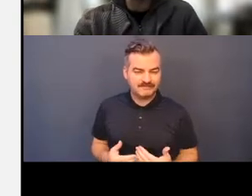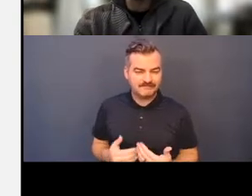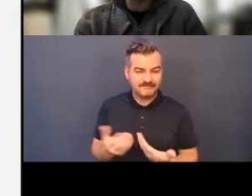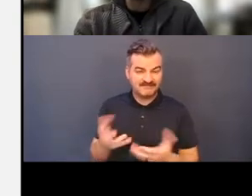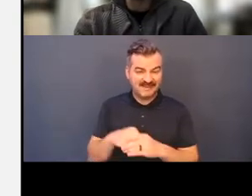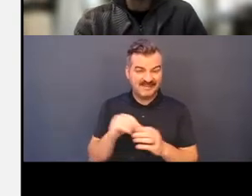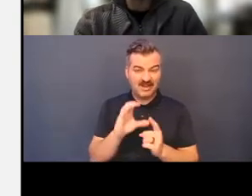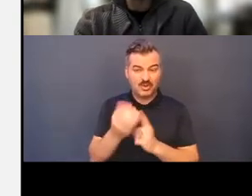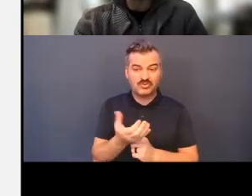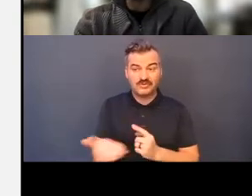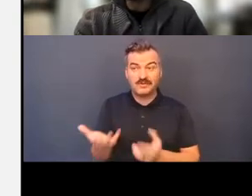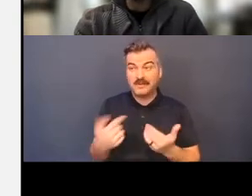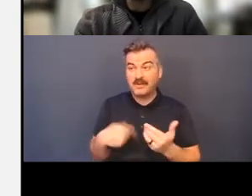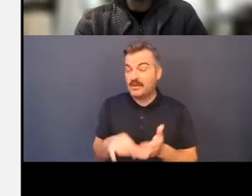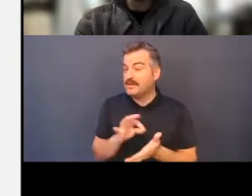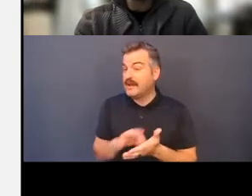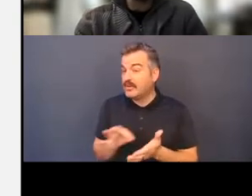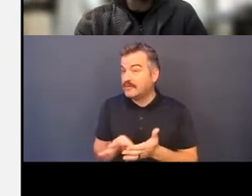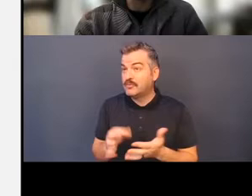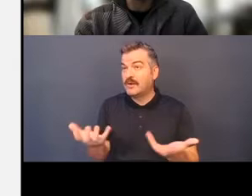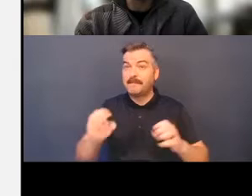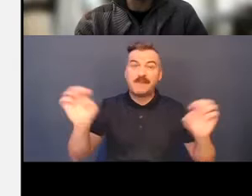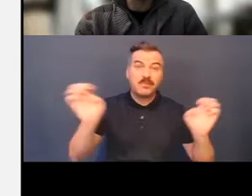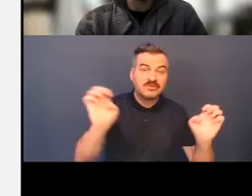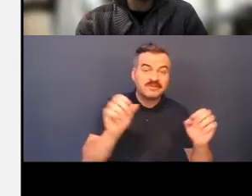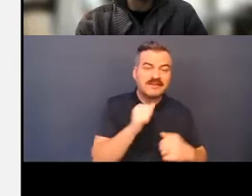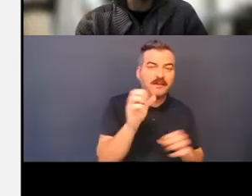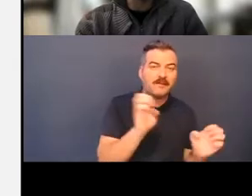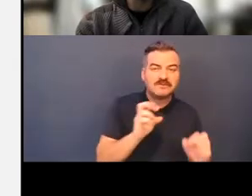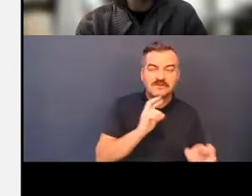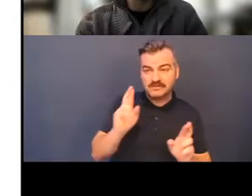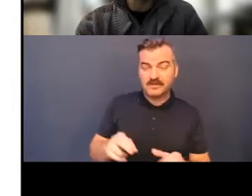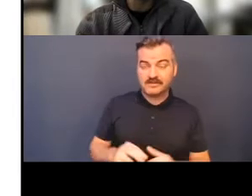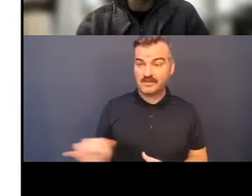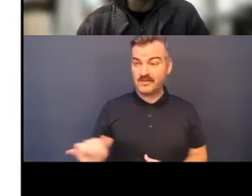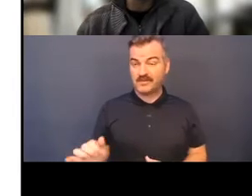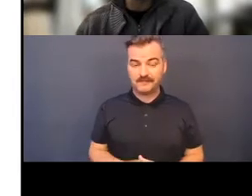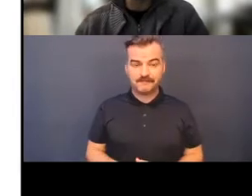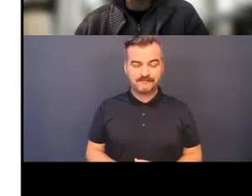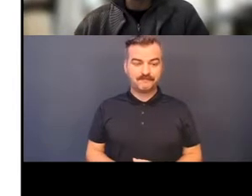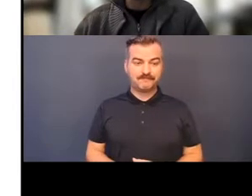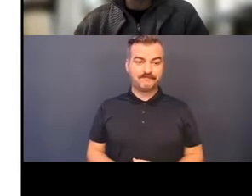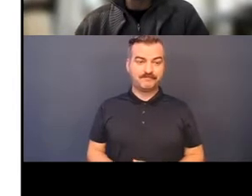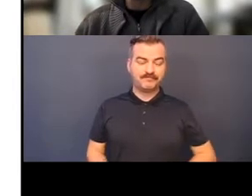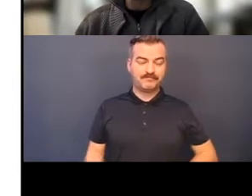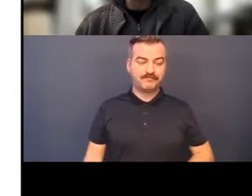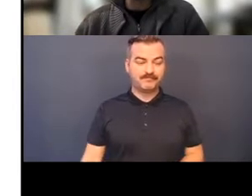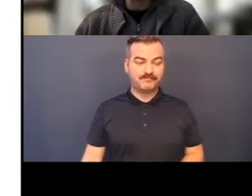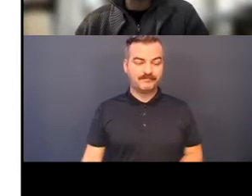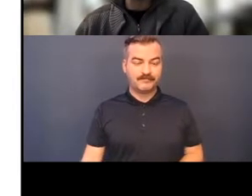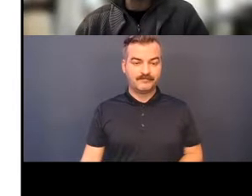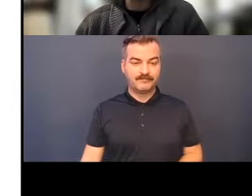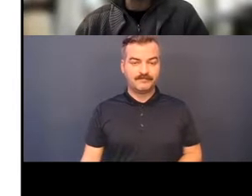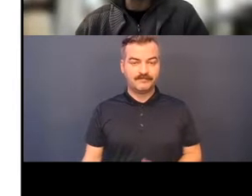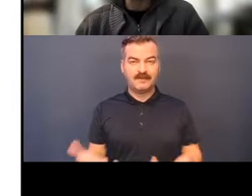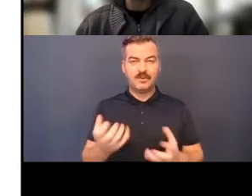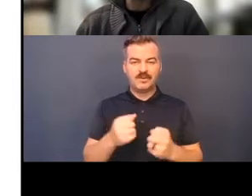might count emergencies and emergency responses. 15:35:25 So to make this clear, I would like